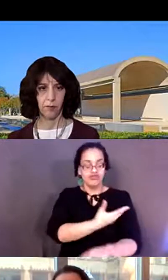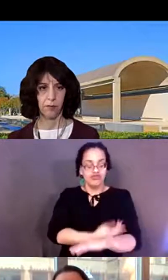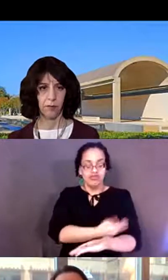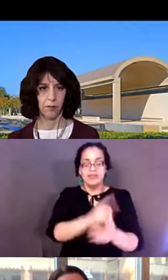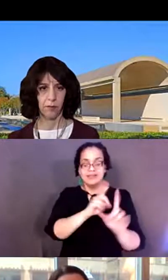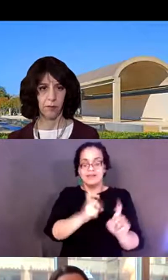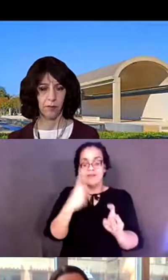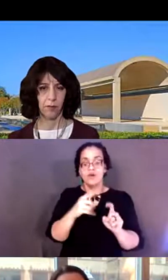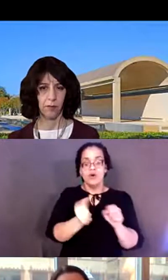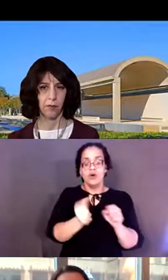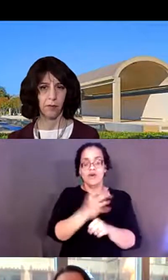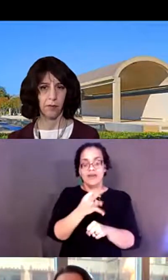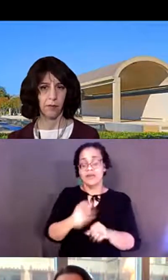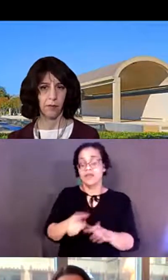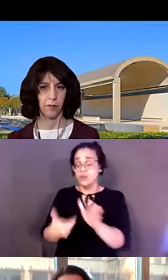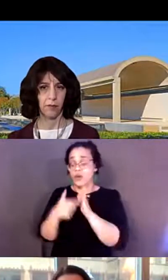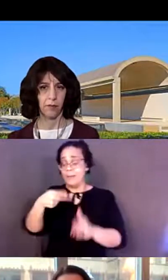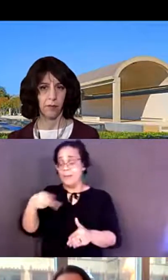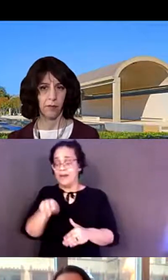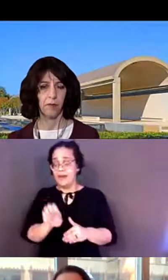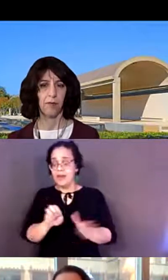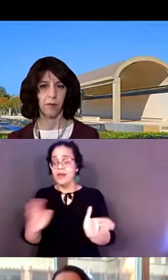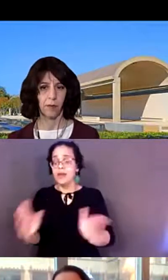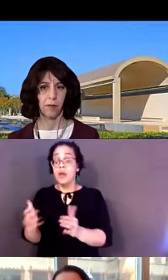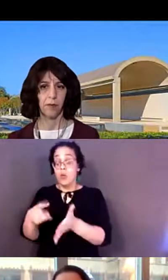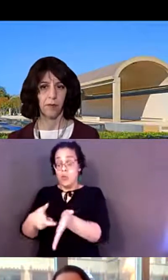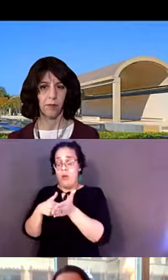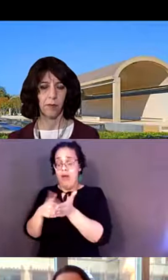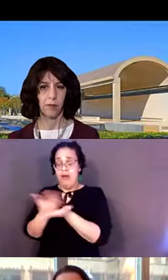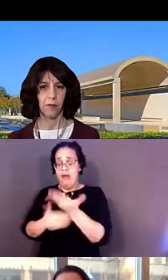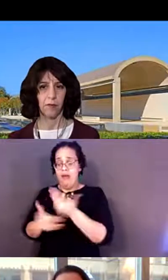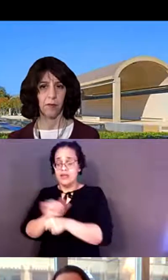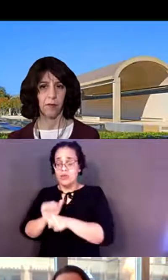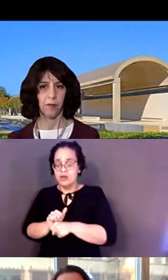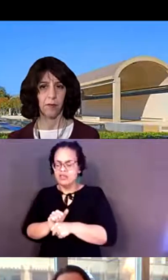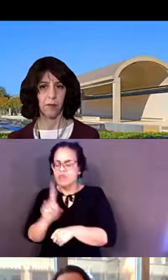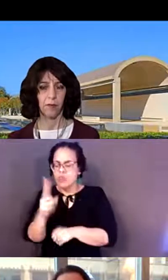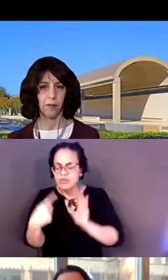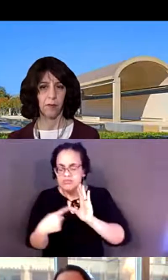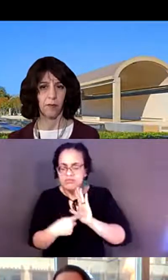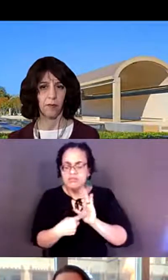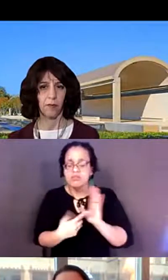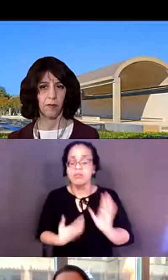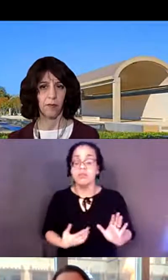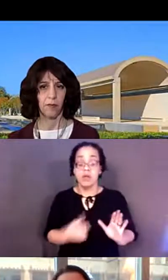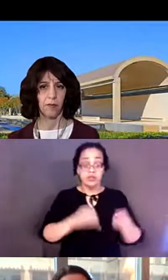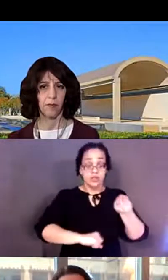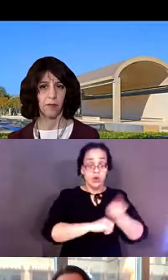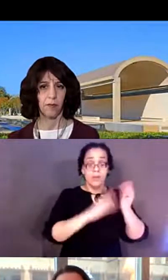protective equipment, washing their hands. I, you know, in one situation I know that there is a support person who kept